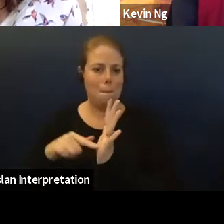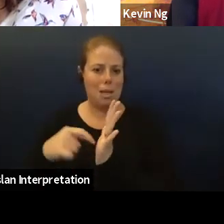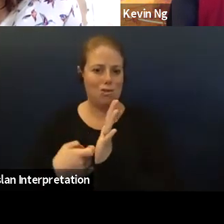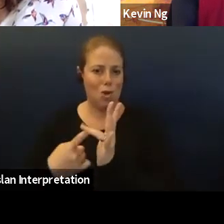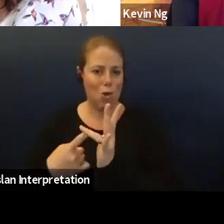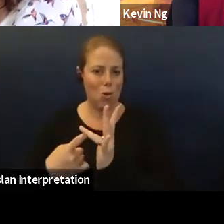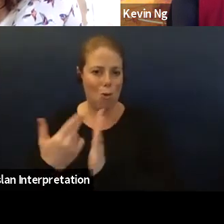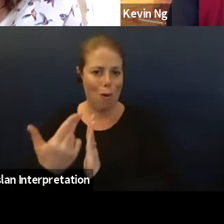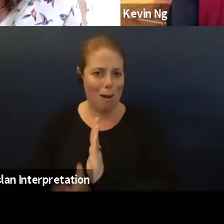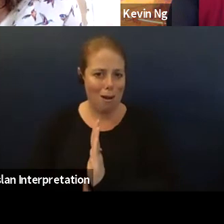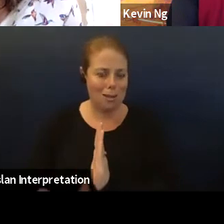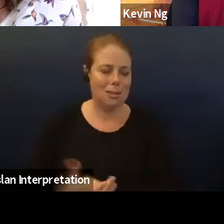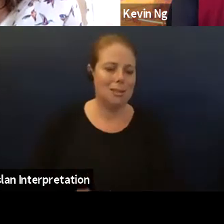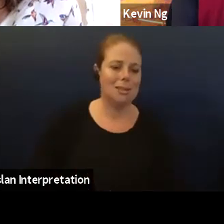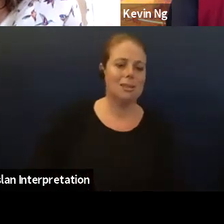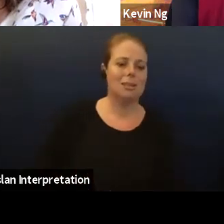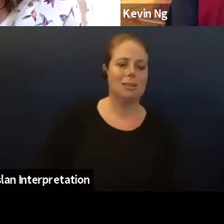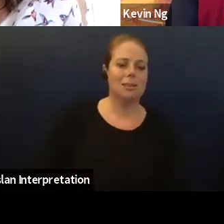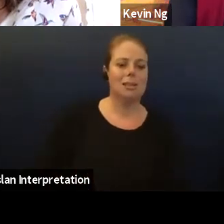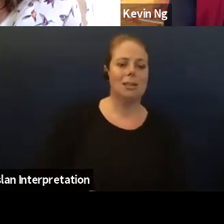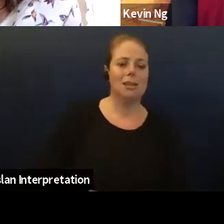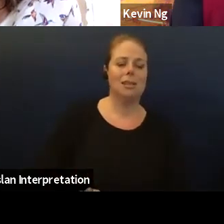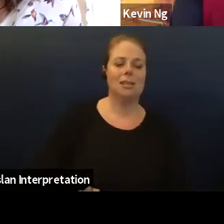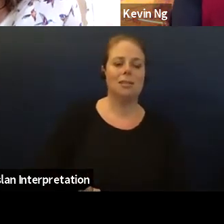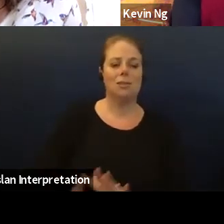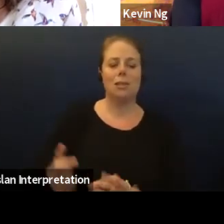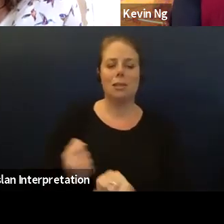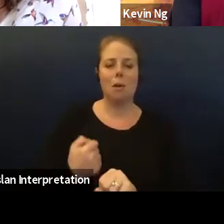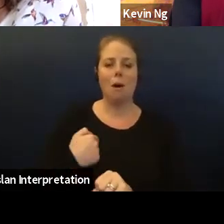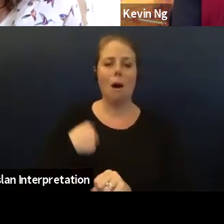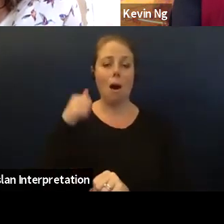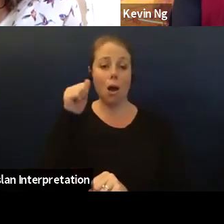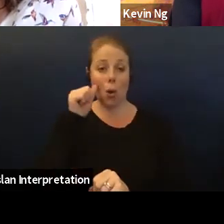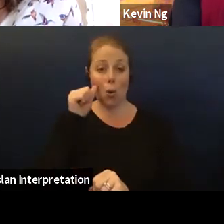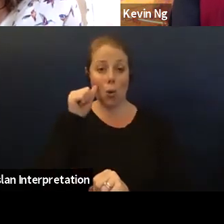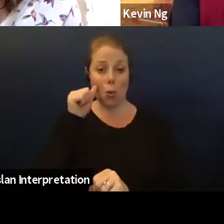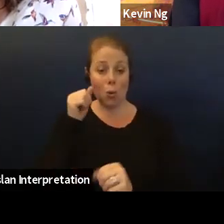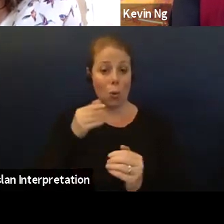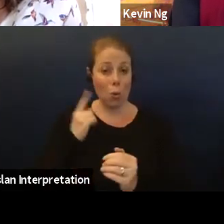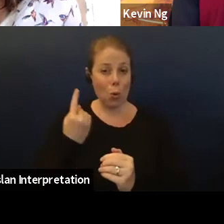process I know who to follow across this country that I never would have otherwise been able to